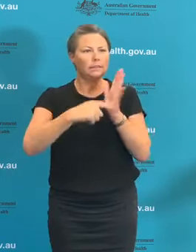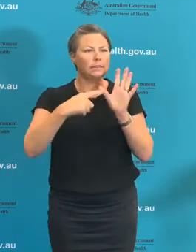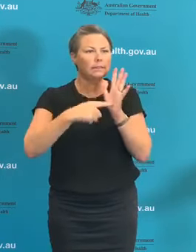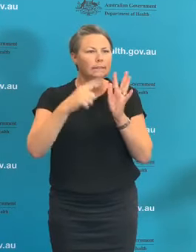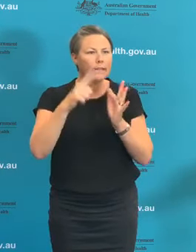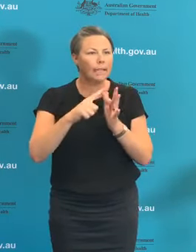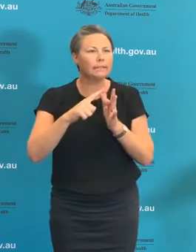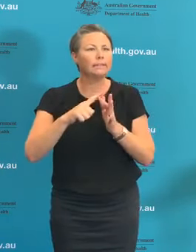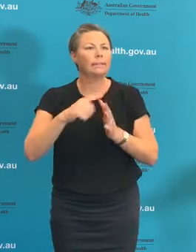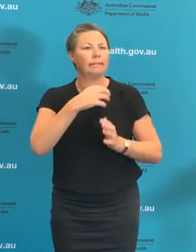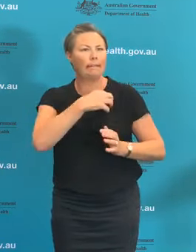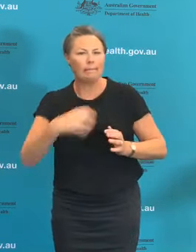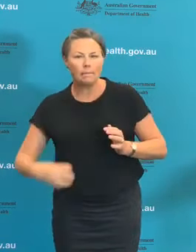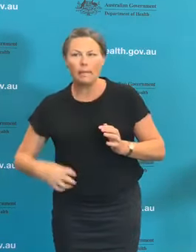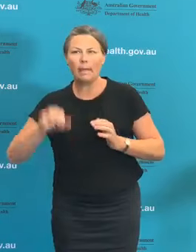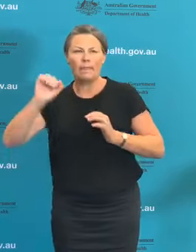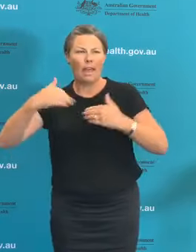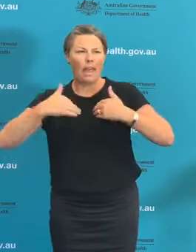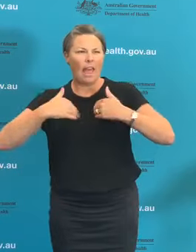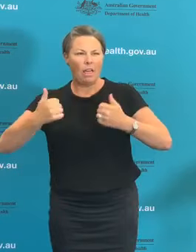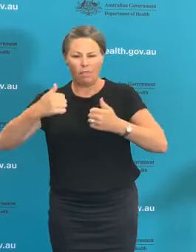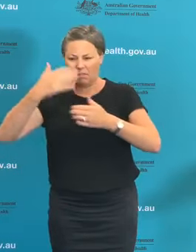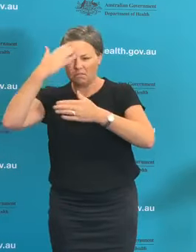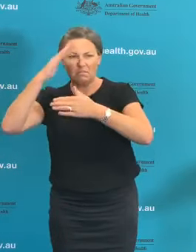will not be looking at that data at all, that'll be for state public health